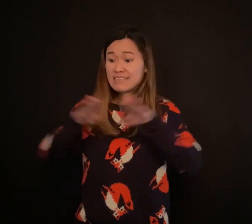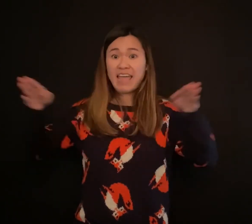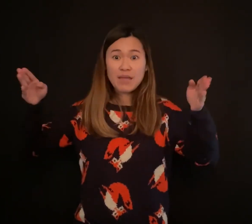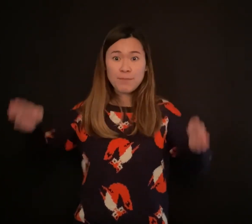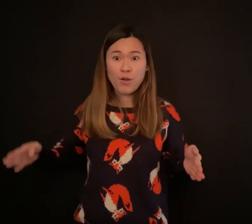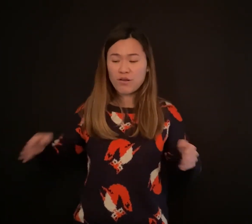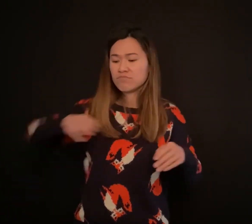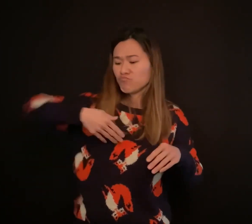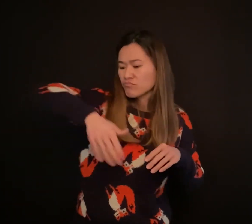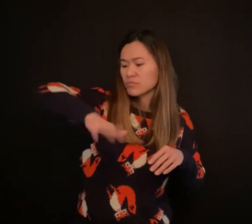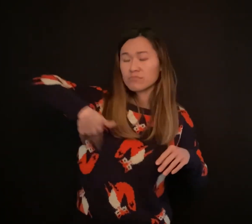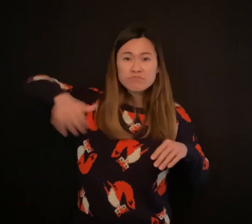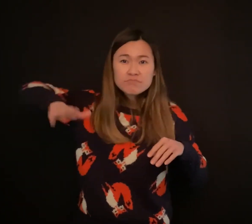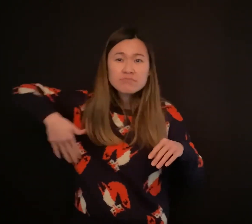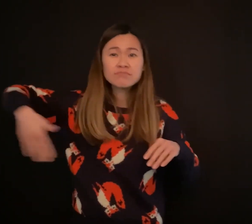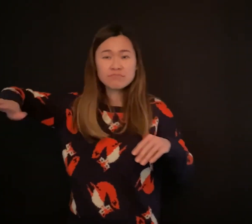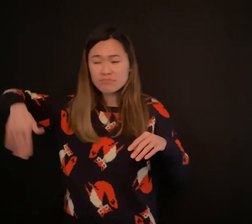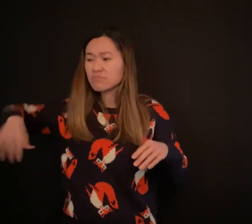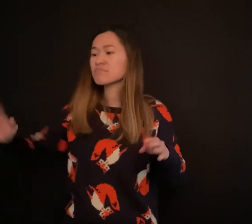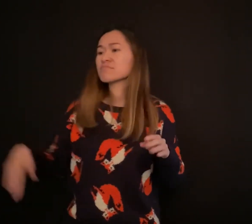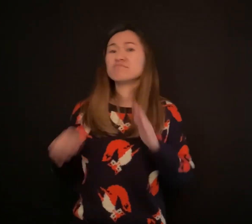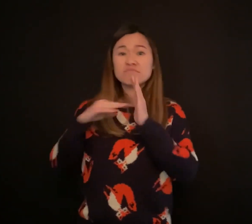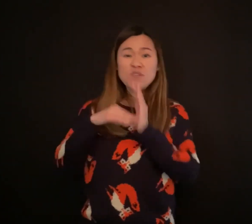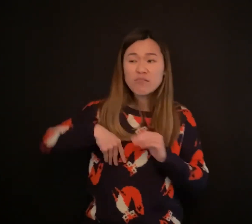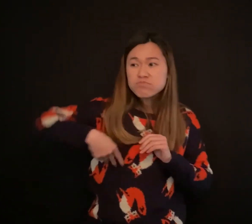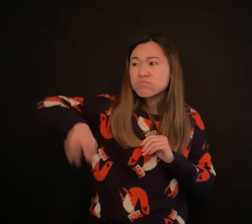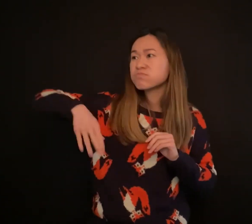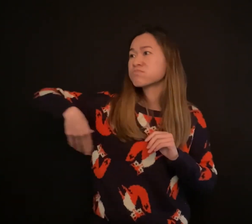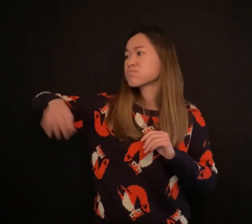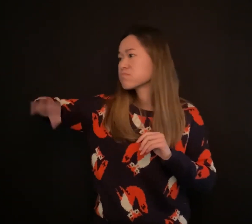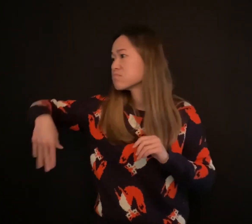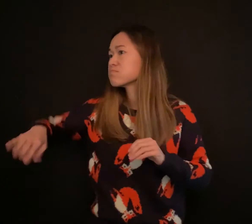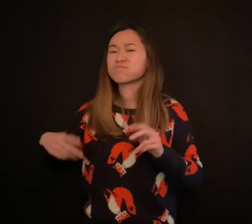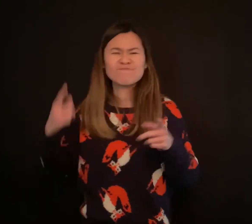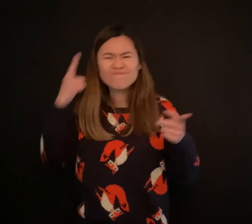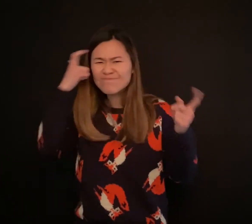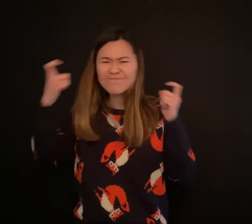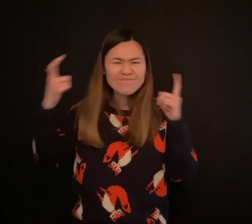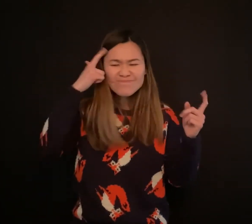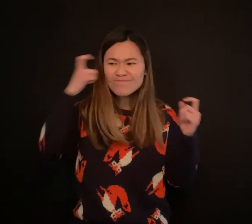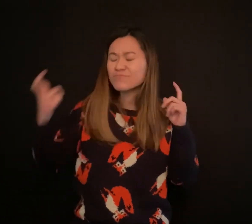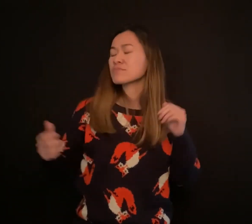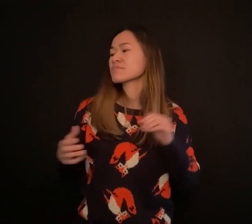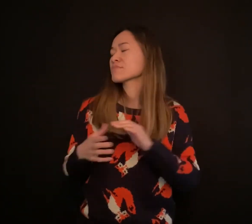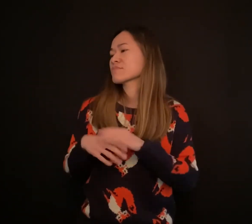We have a table that we paint and some chairs that we're painting. We're just trying to be